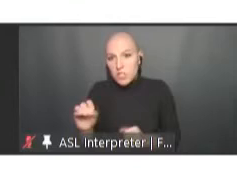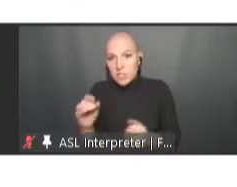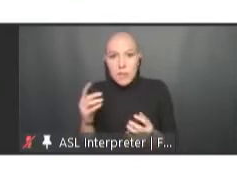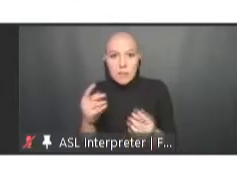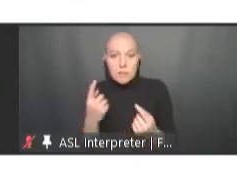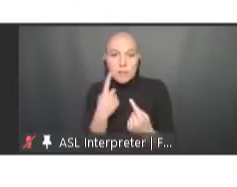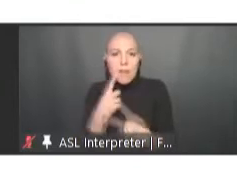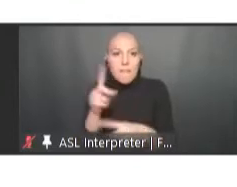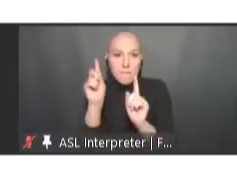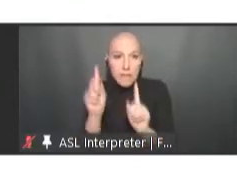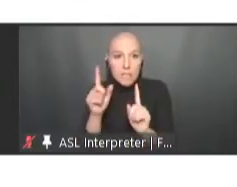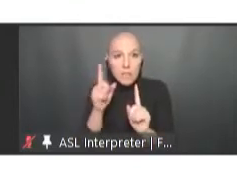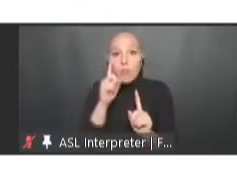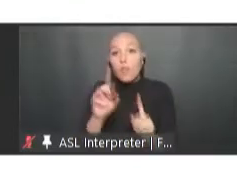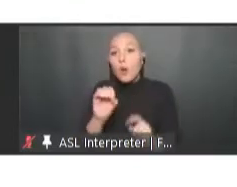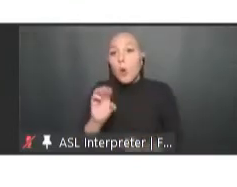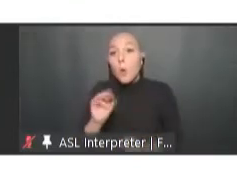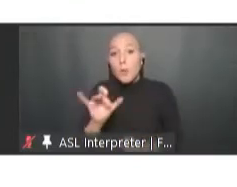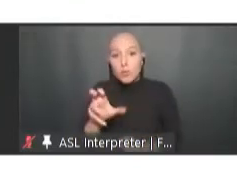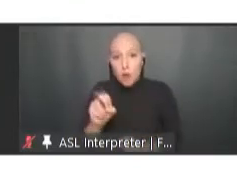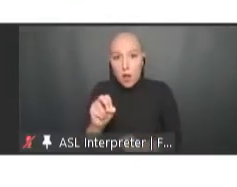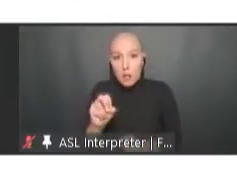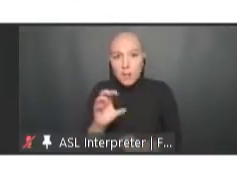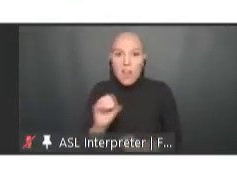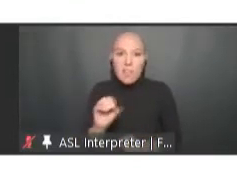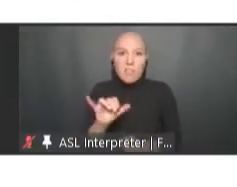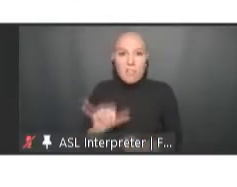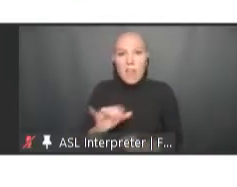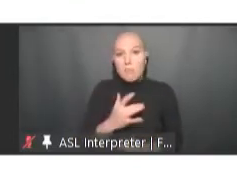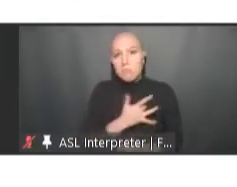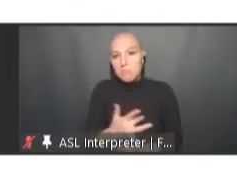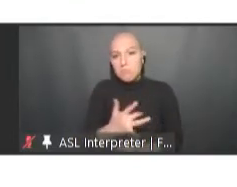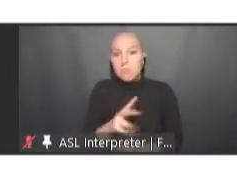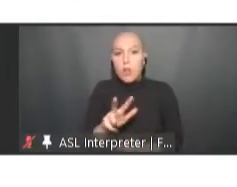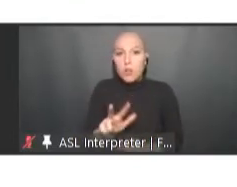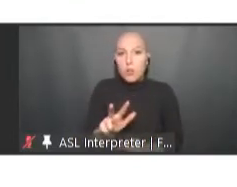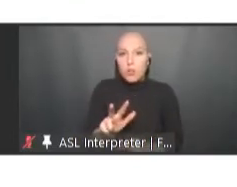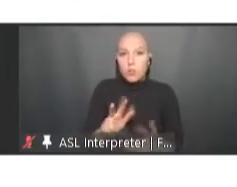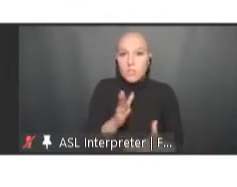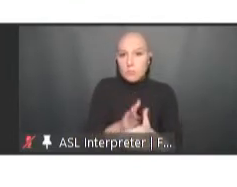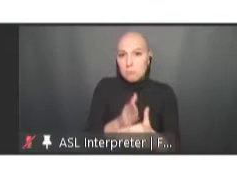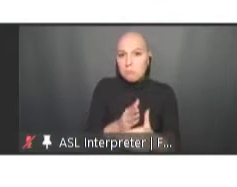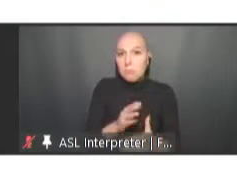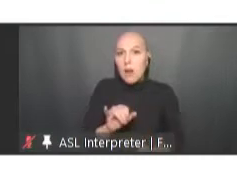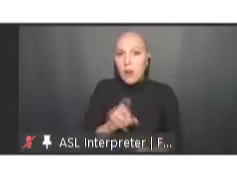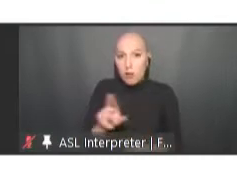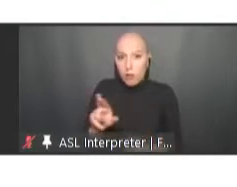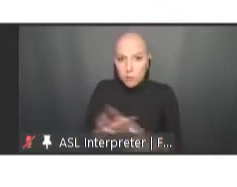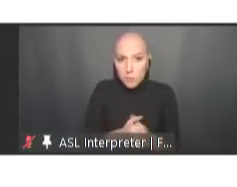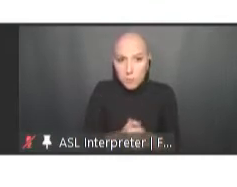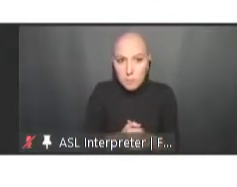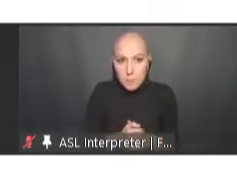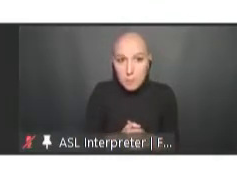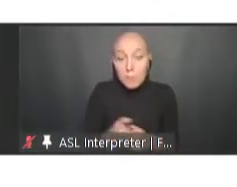persons also had over 15 times the risk of COVID-19 associated death before and after